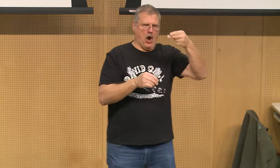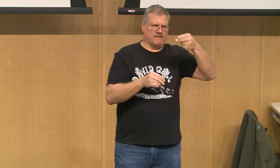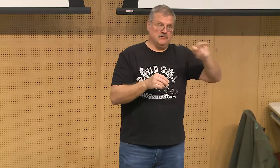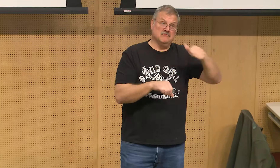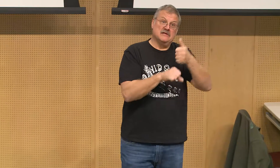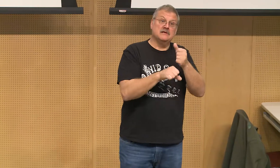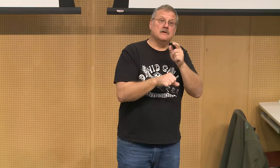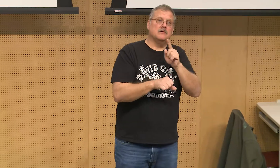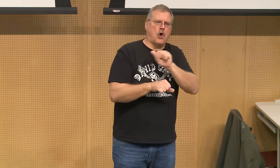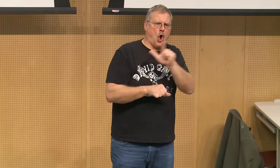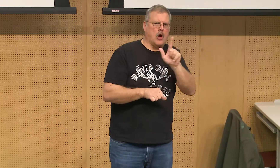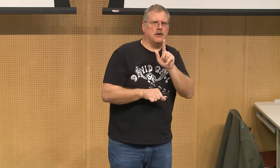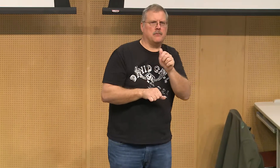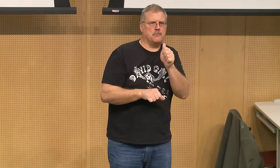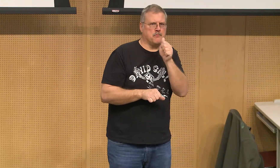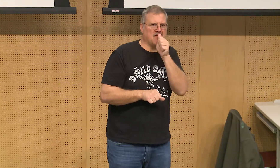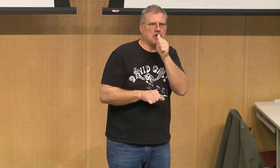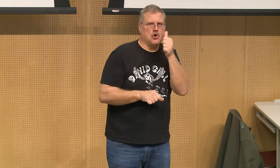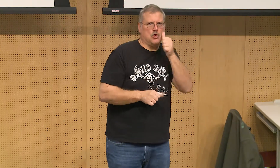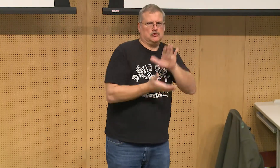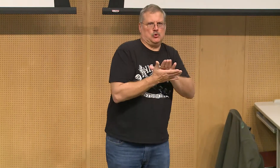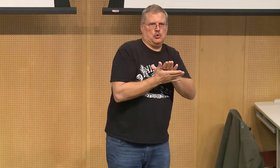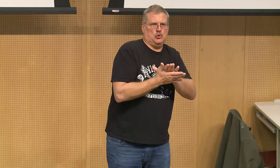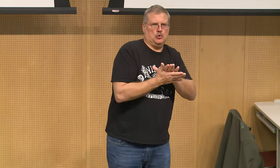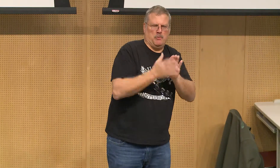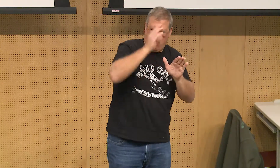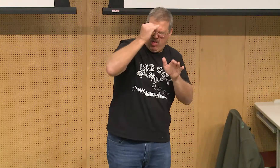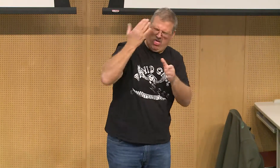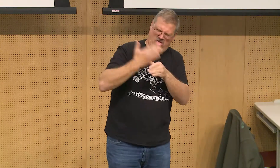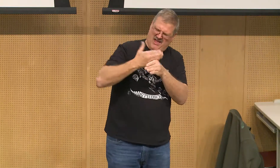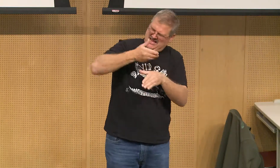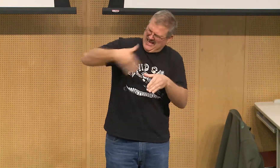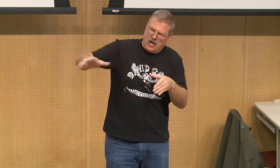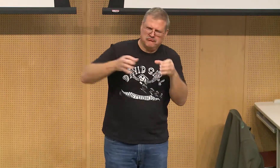that taught in Hartford at the private school,